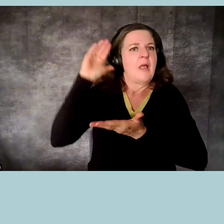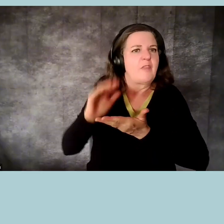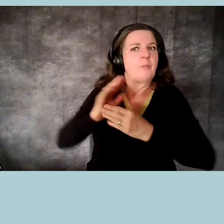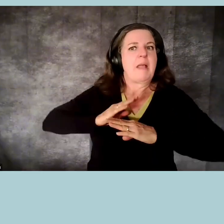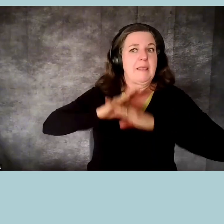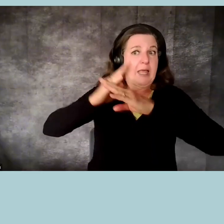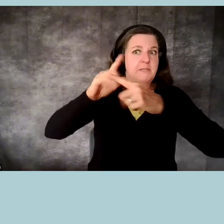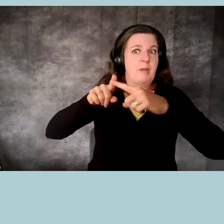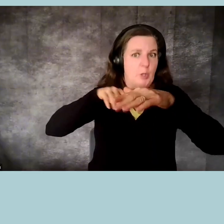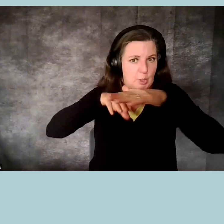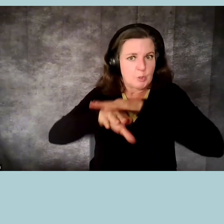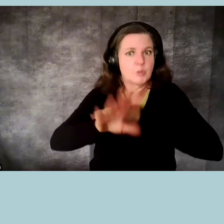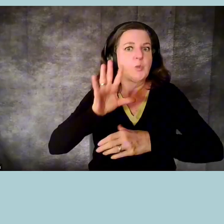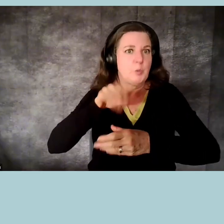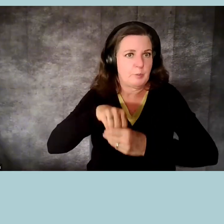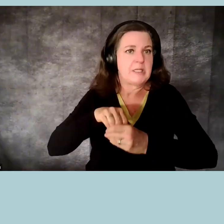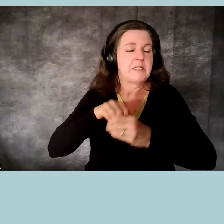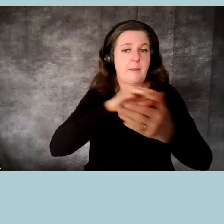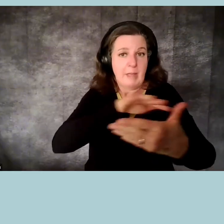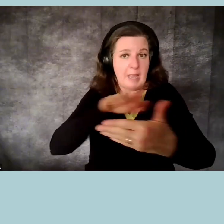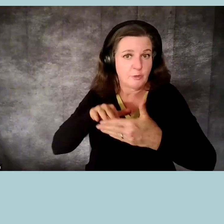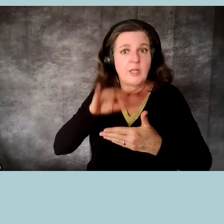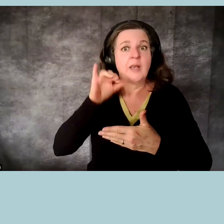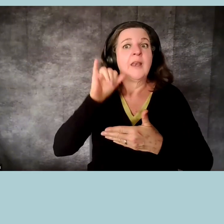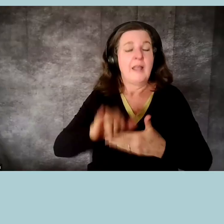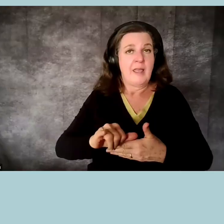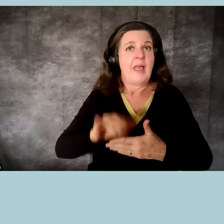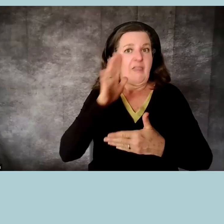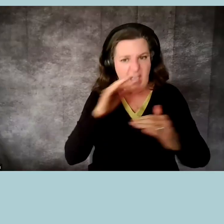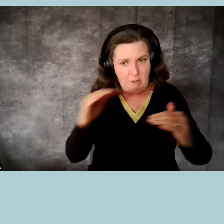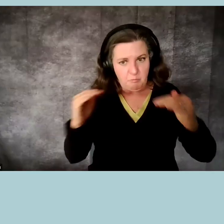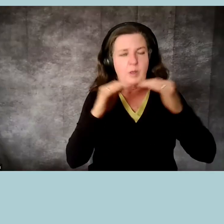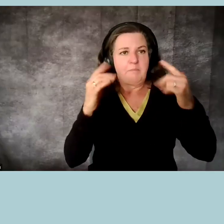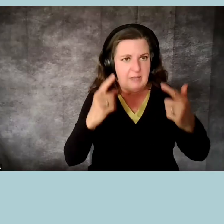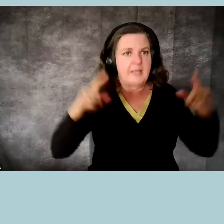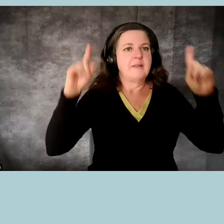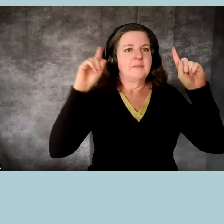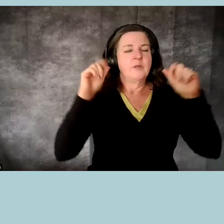be, you know, an accomplishment on par with the health disparities designation, some of these other things.